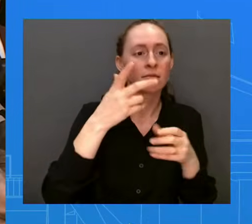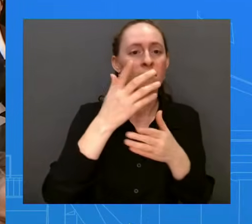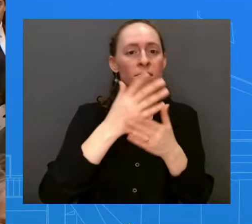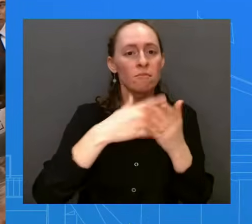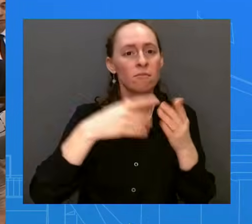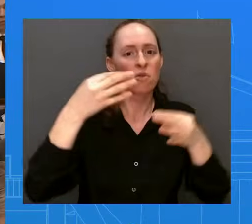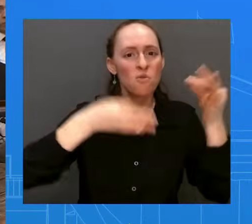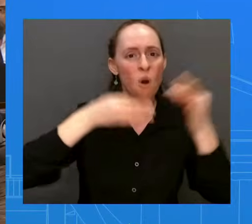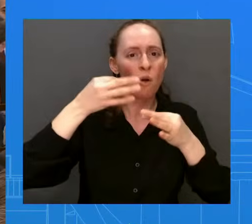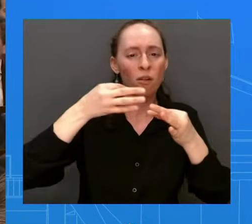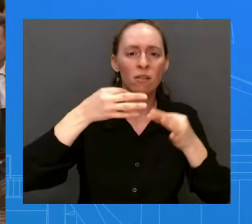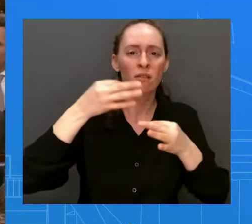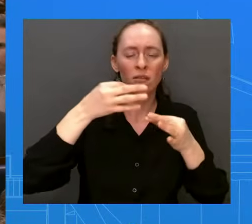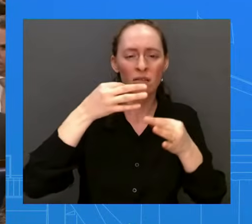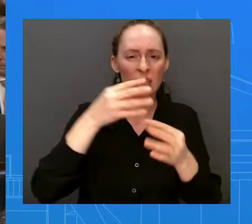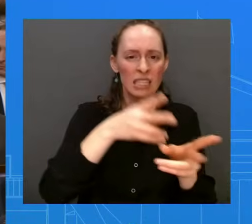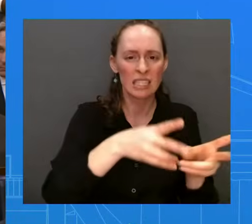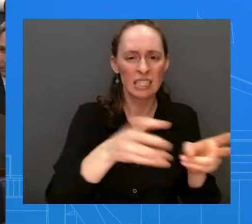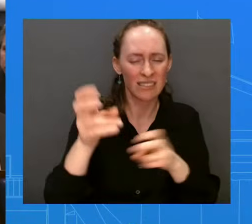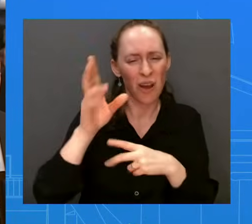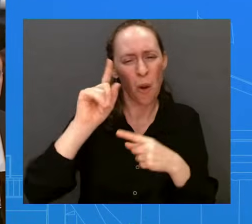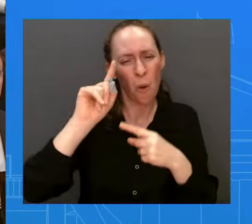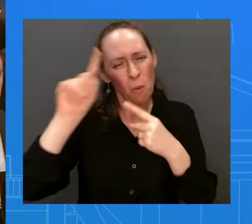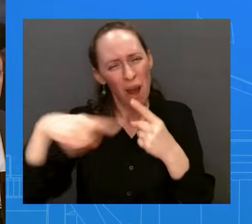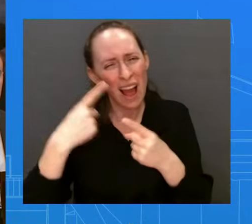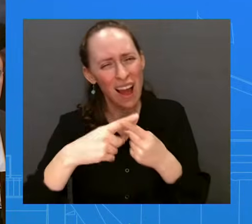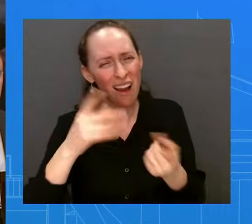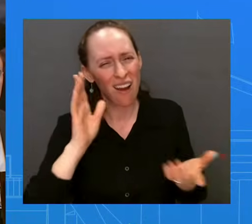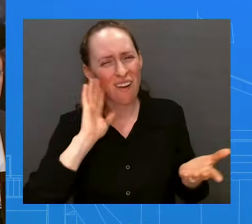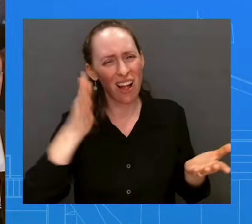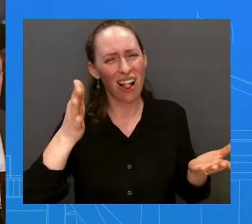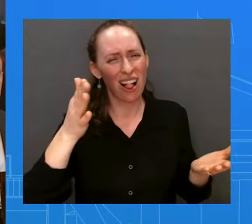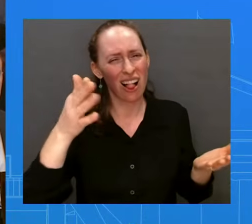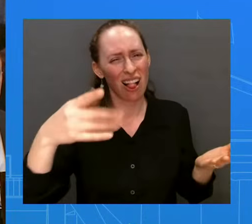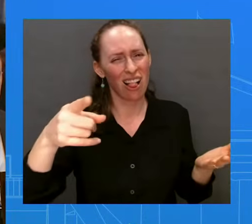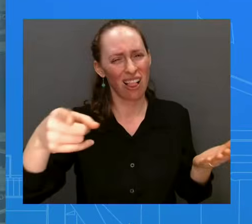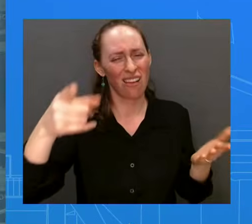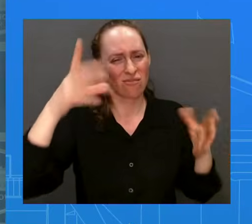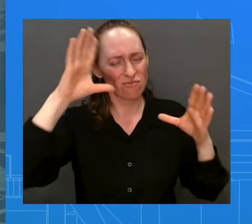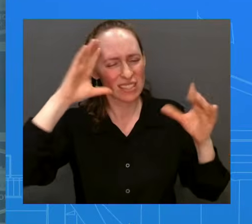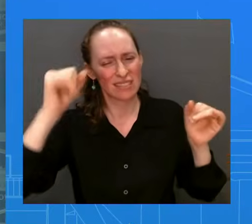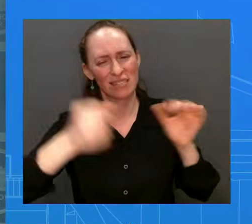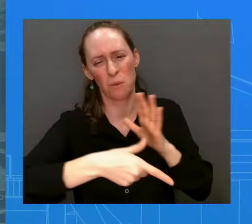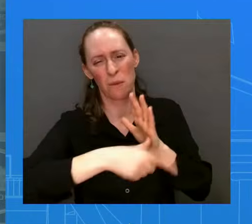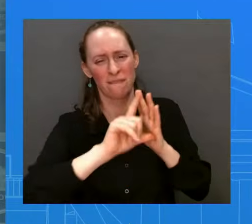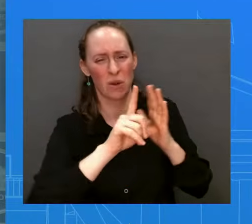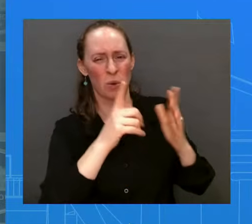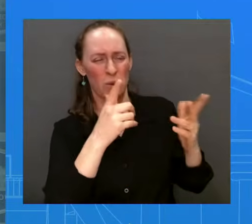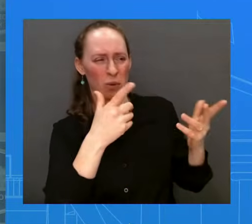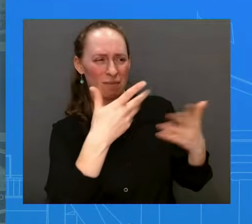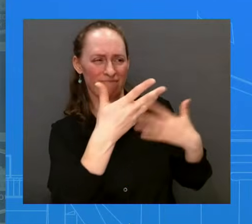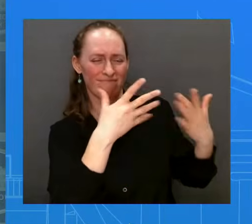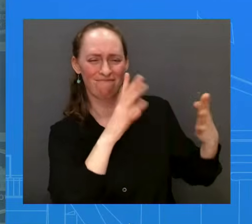And at what point does the President ask for a call from President Xi? Mr. Kirby: Again, I don't have a call to talk about today.